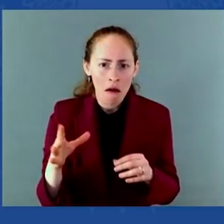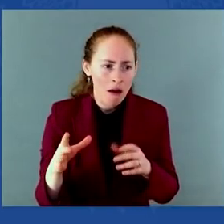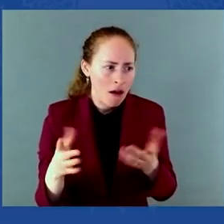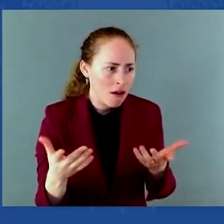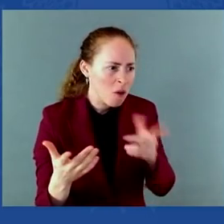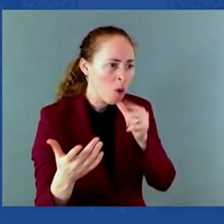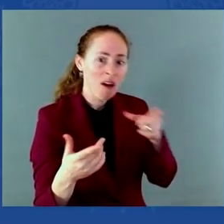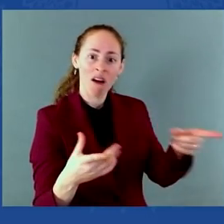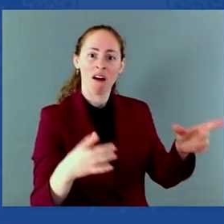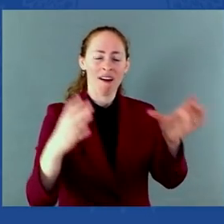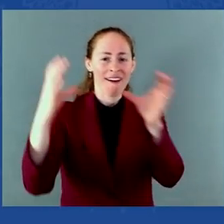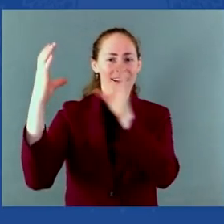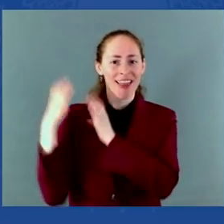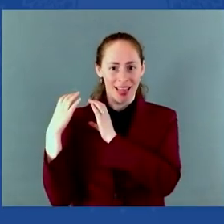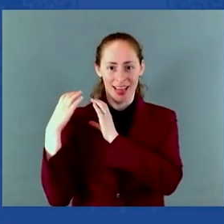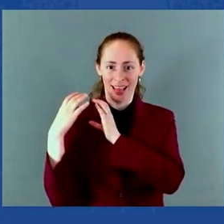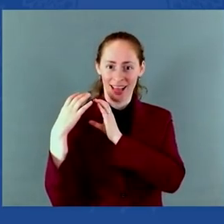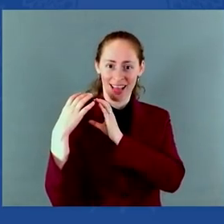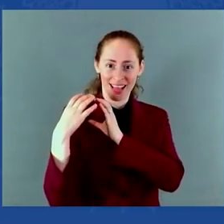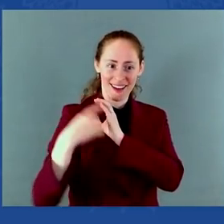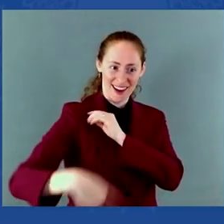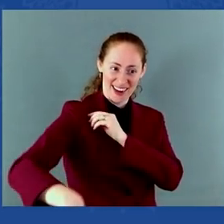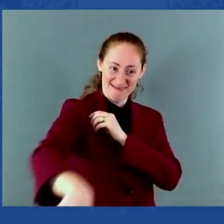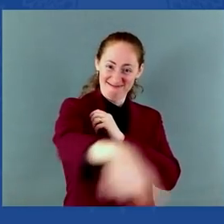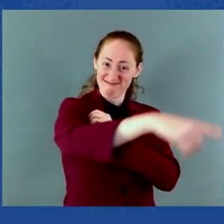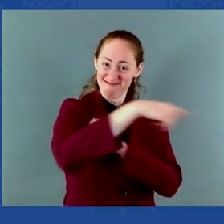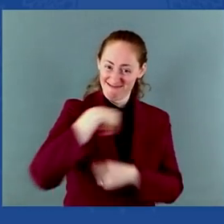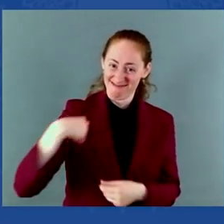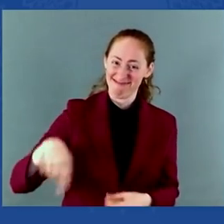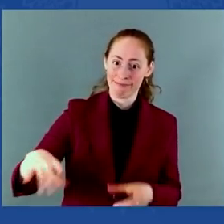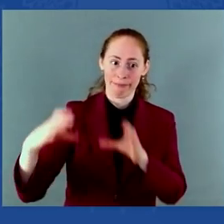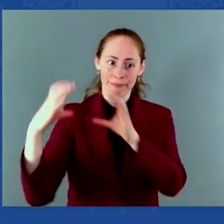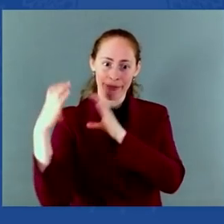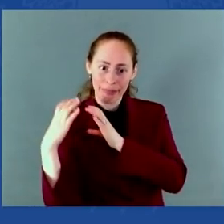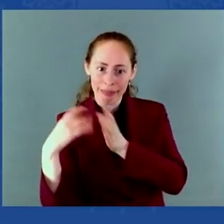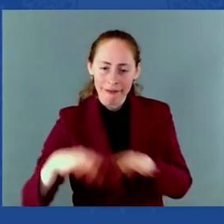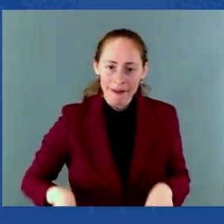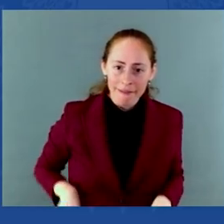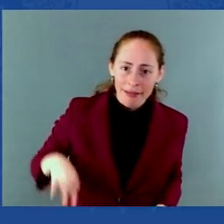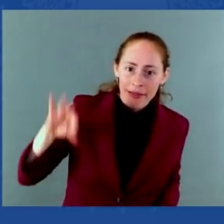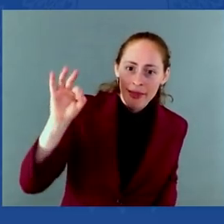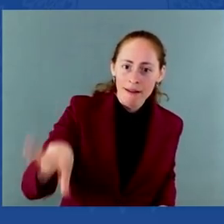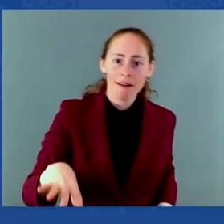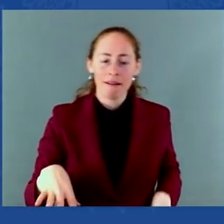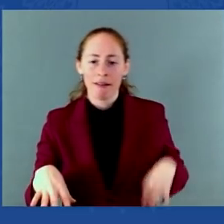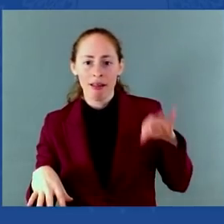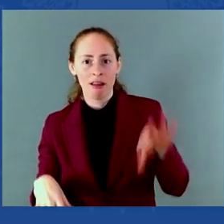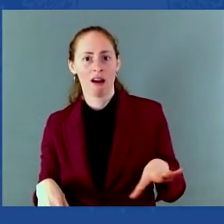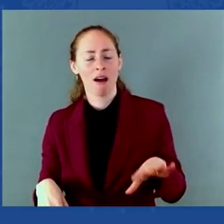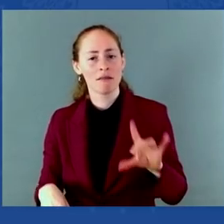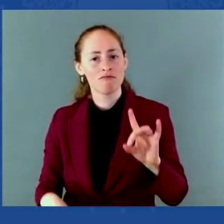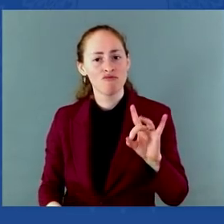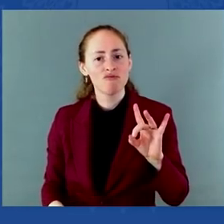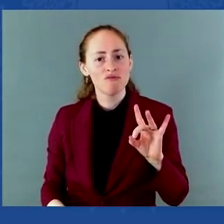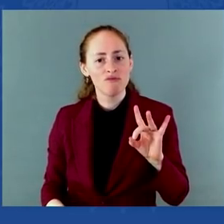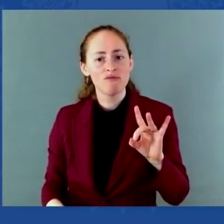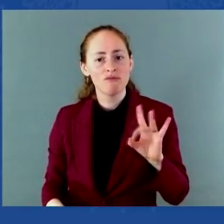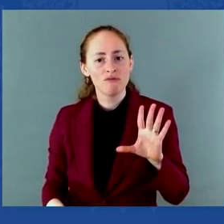"Y'all" do. For real. Think about it. This law -- and so that's why this bill is paid for.